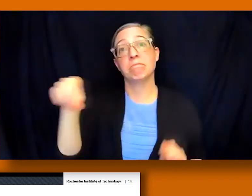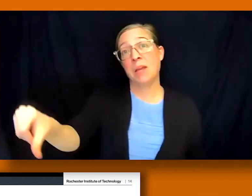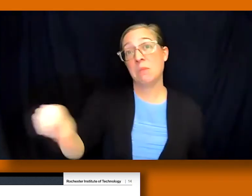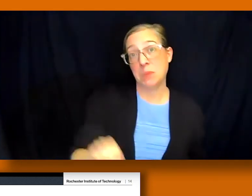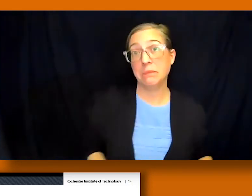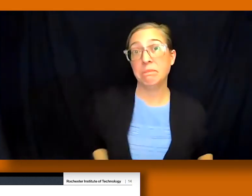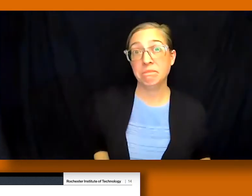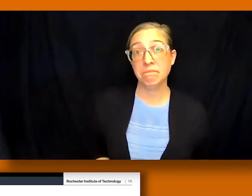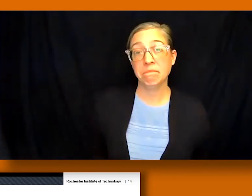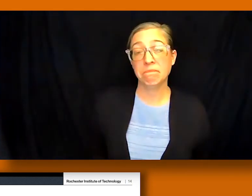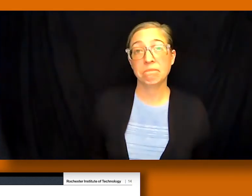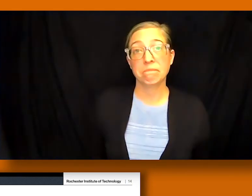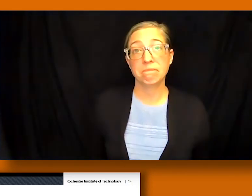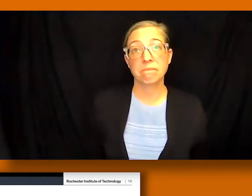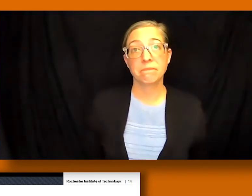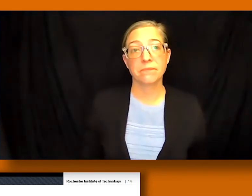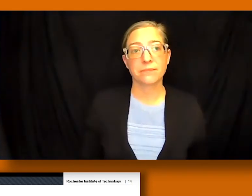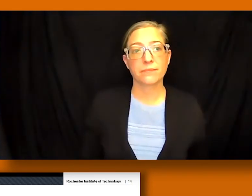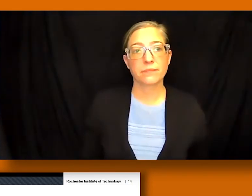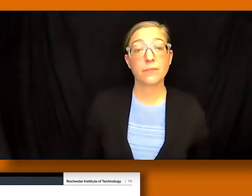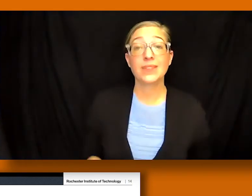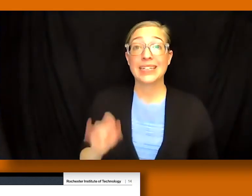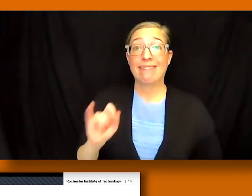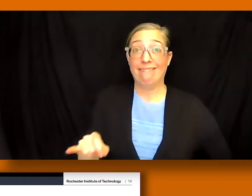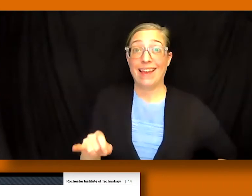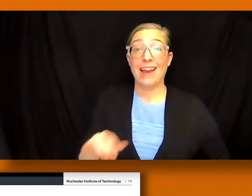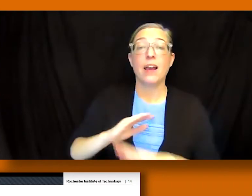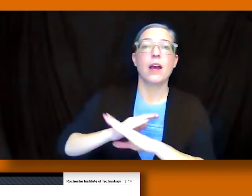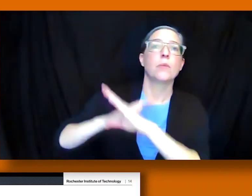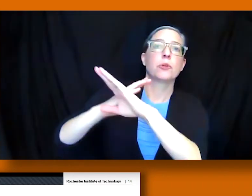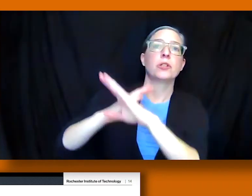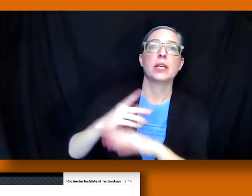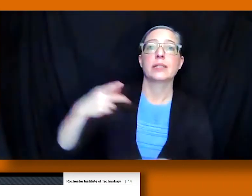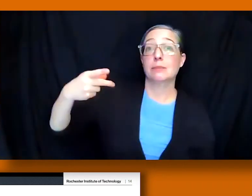This protects the PI and RIT as well as the project.